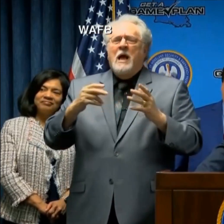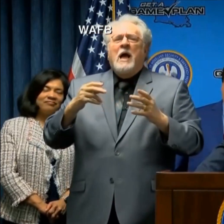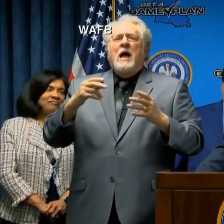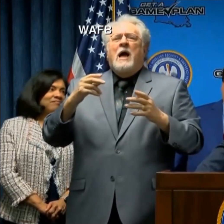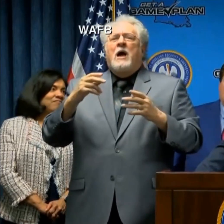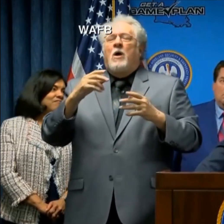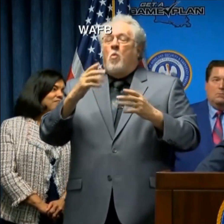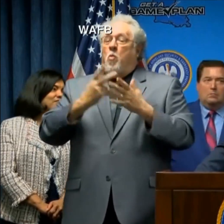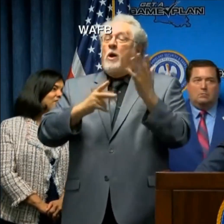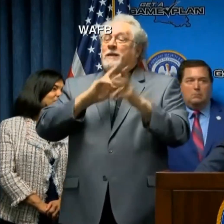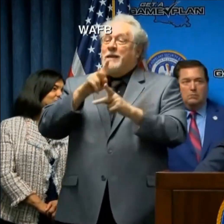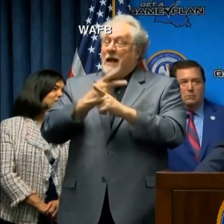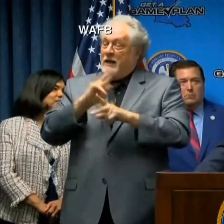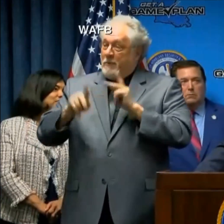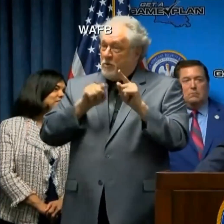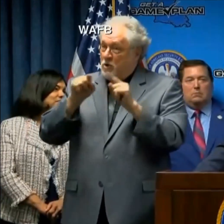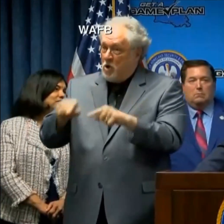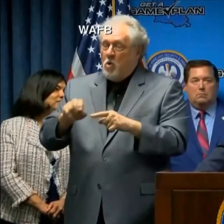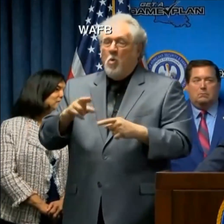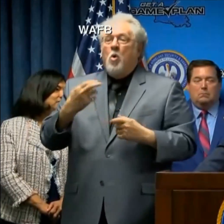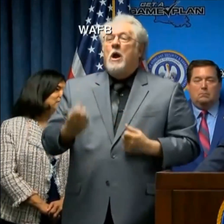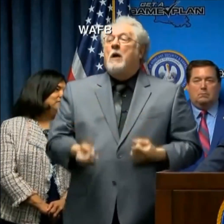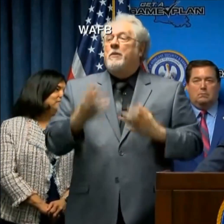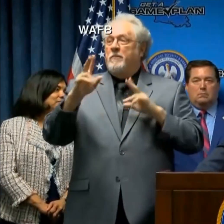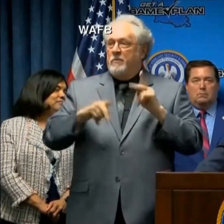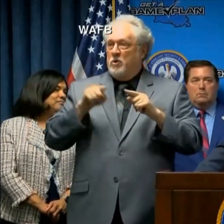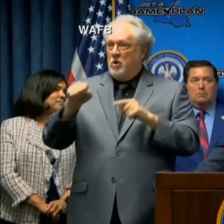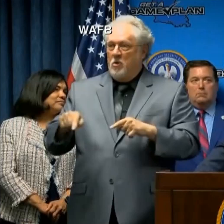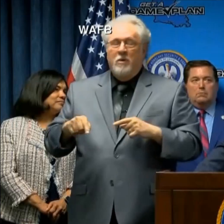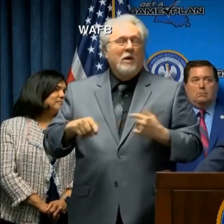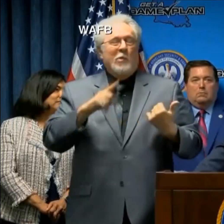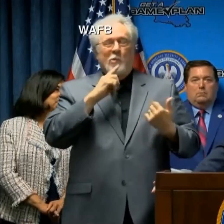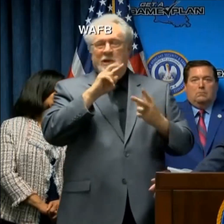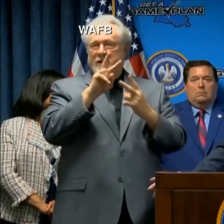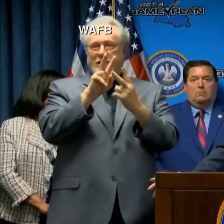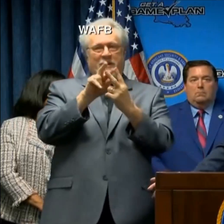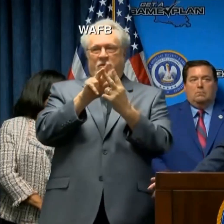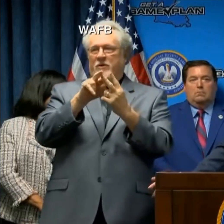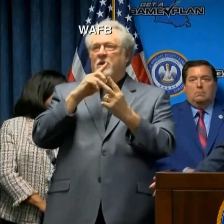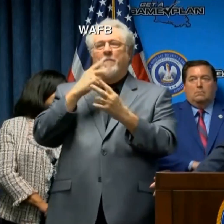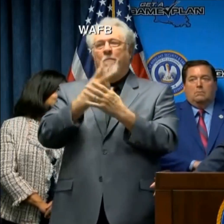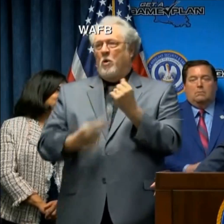who are out there well I think it's it's not either/or I think it's both and you